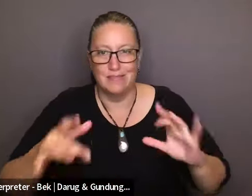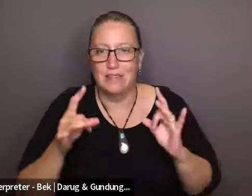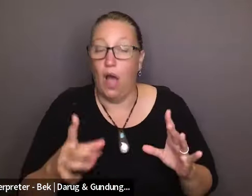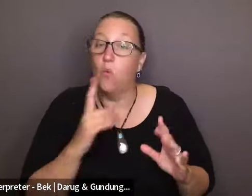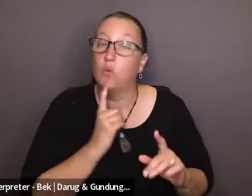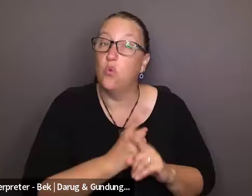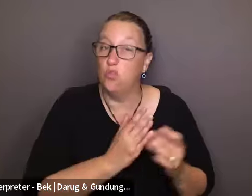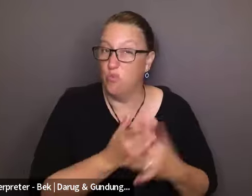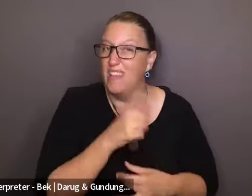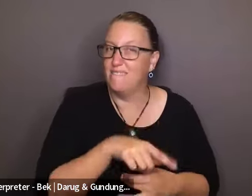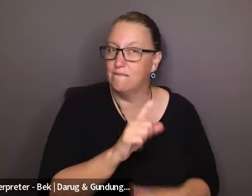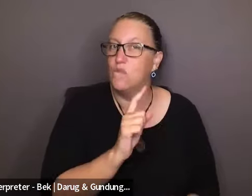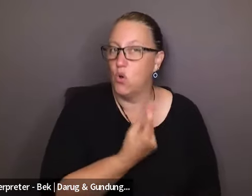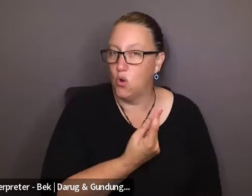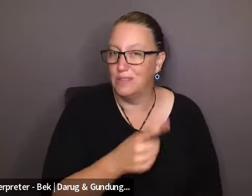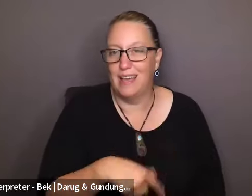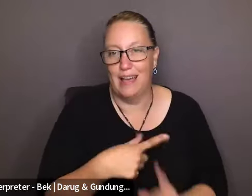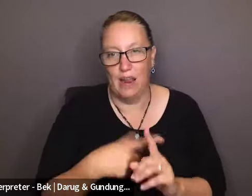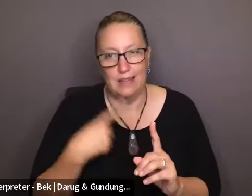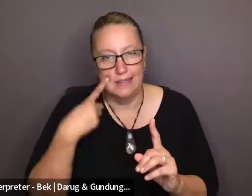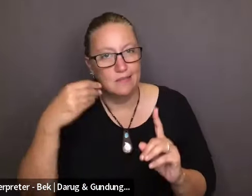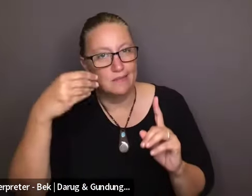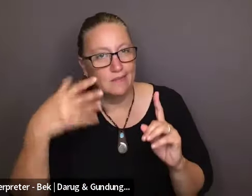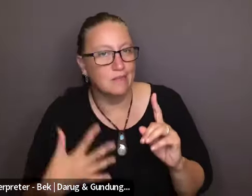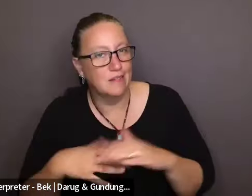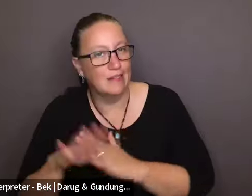questions that were submitted before this session and we